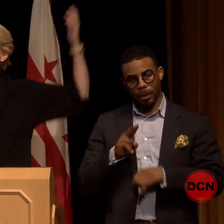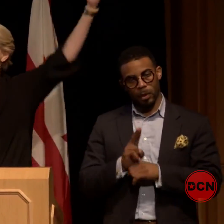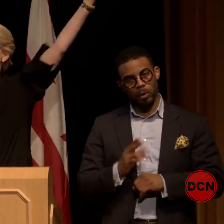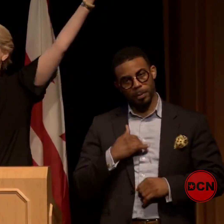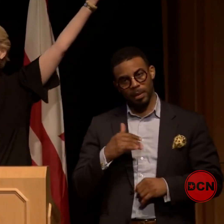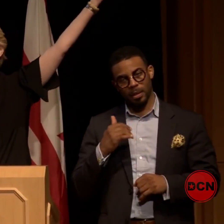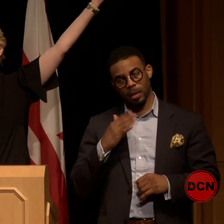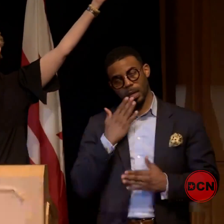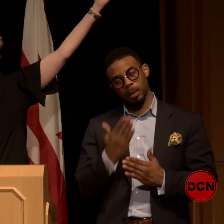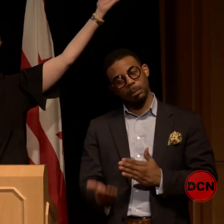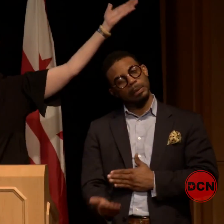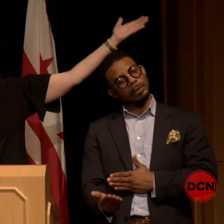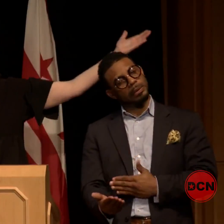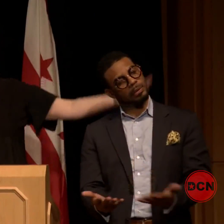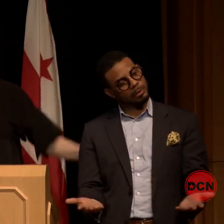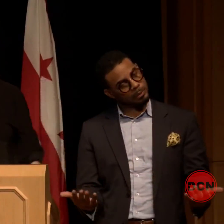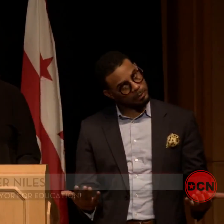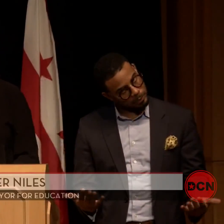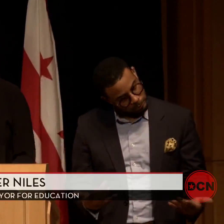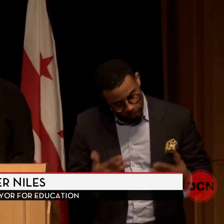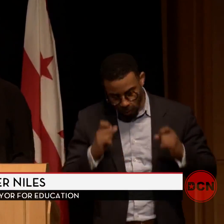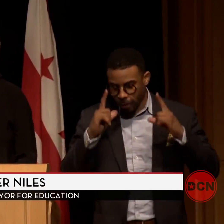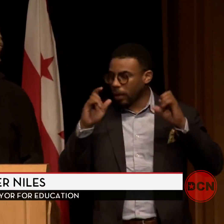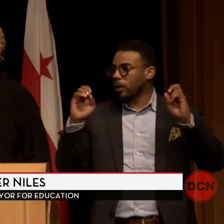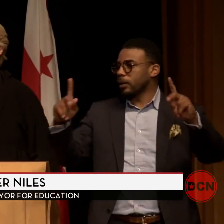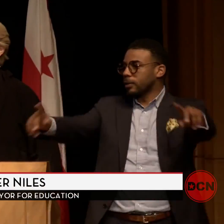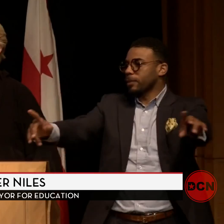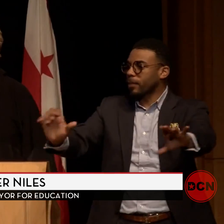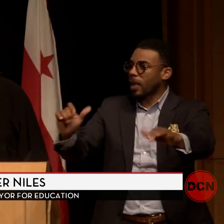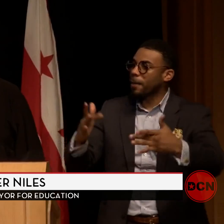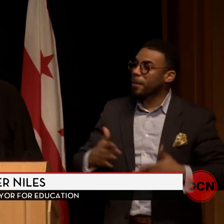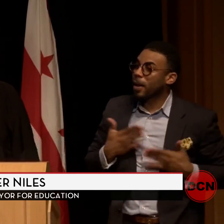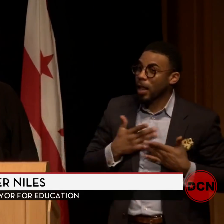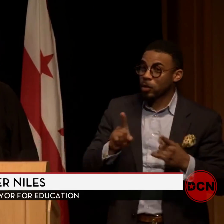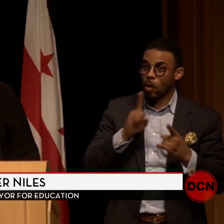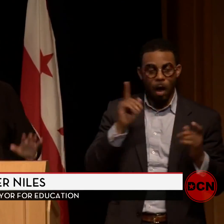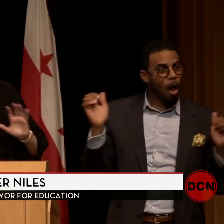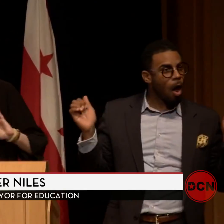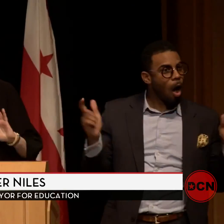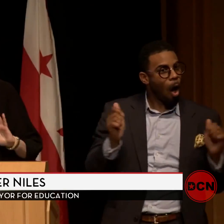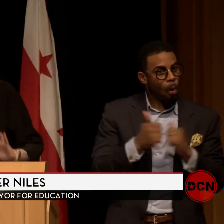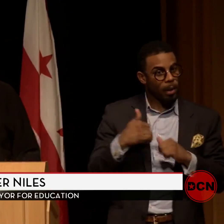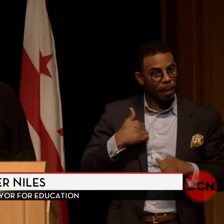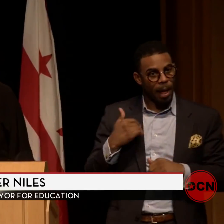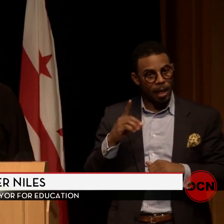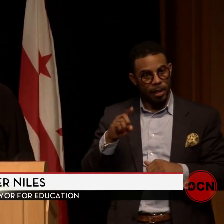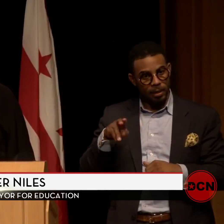GOOD MORNING. ALL RIGHT. SO I'M SO GLAD THAT YOU GUYS ARE ALL WITH MY DEPUTY MAYOR BRIAN